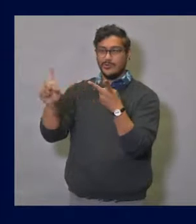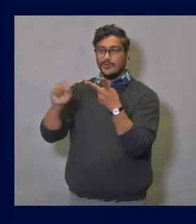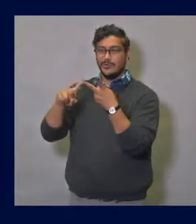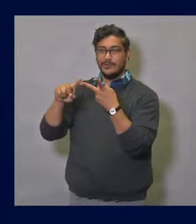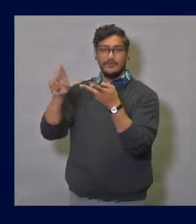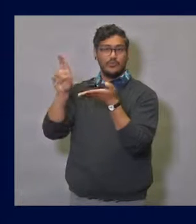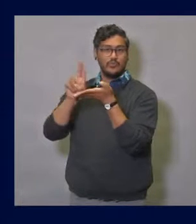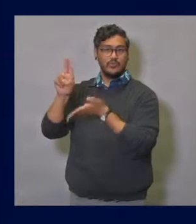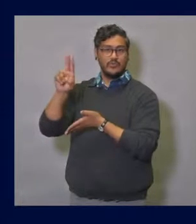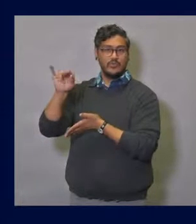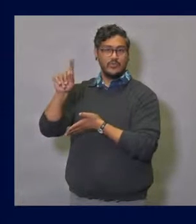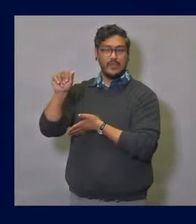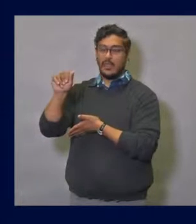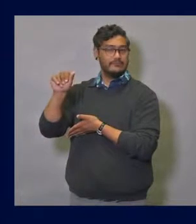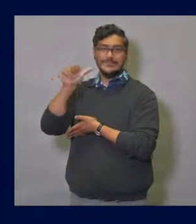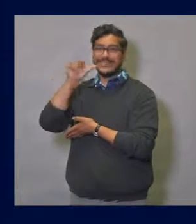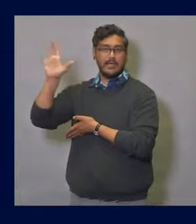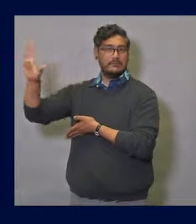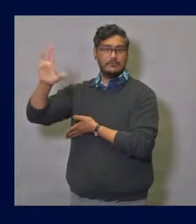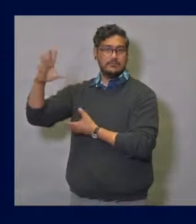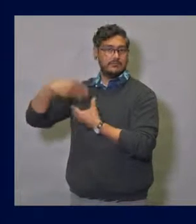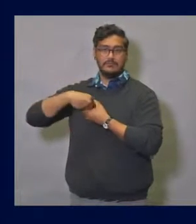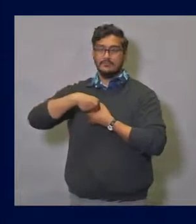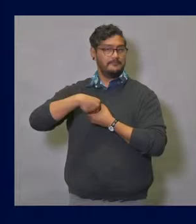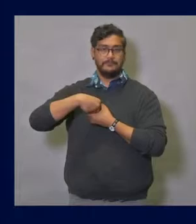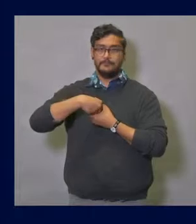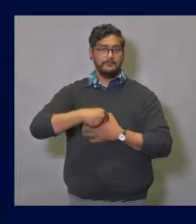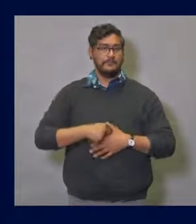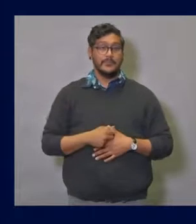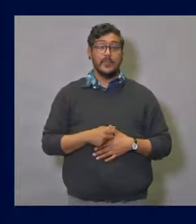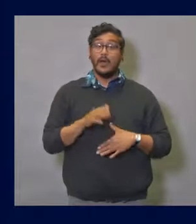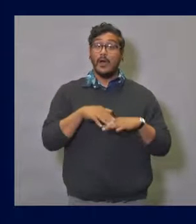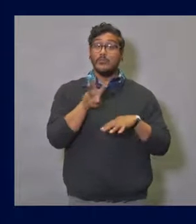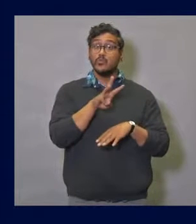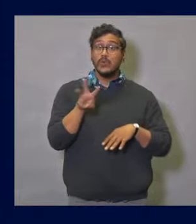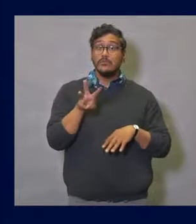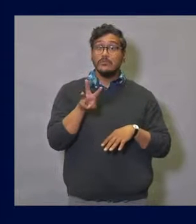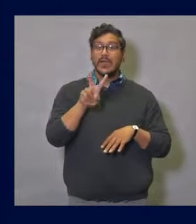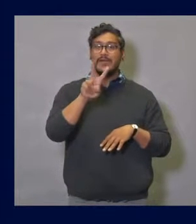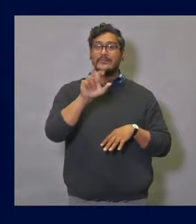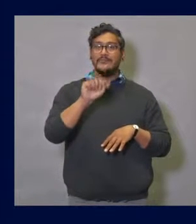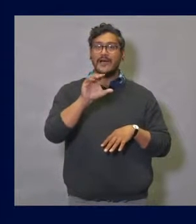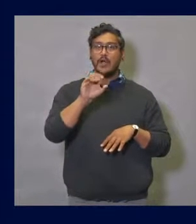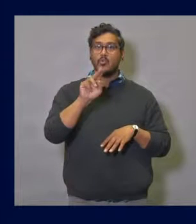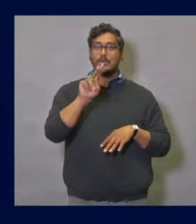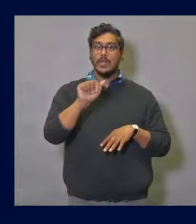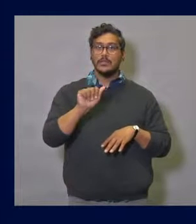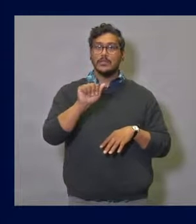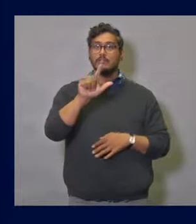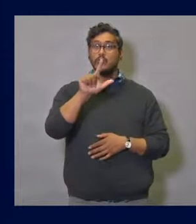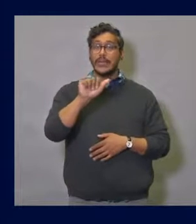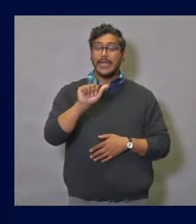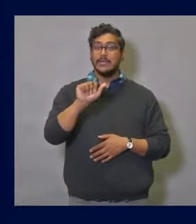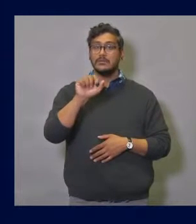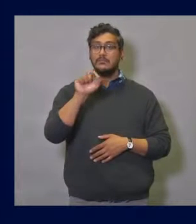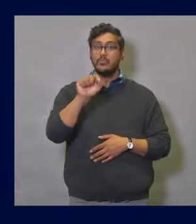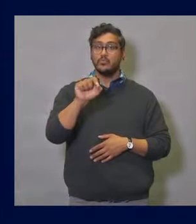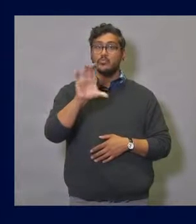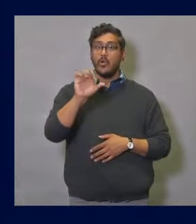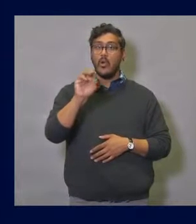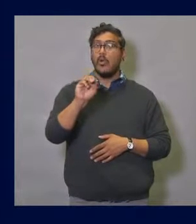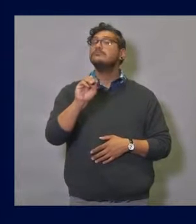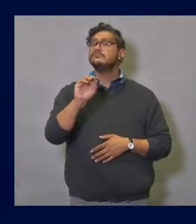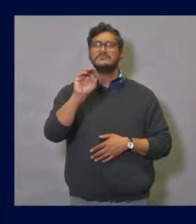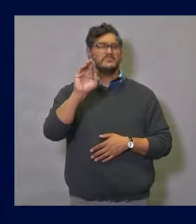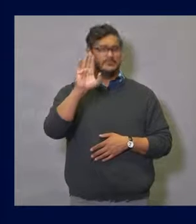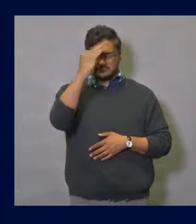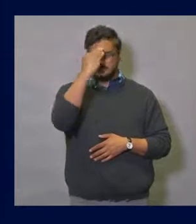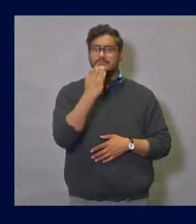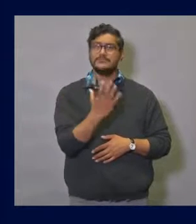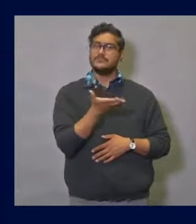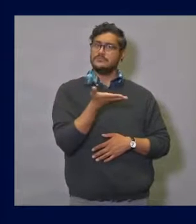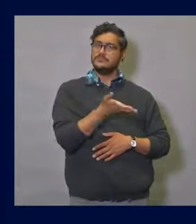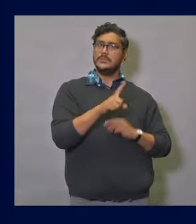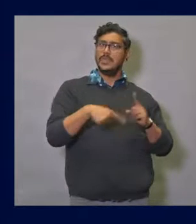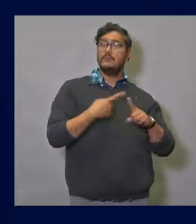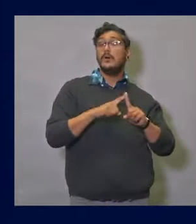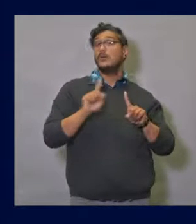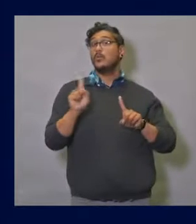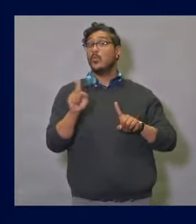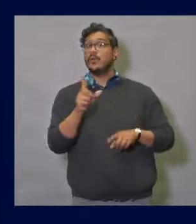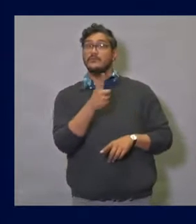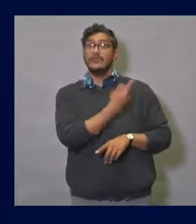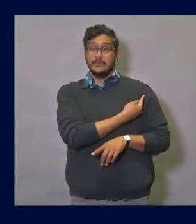ASIGIGNAS S A S S GRANDES